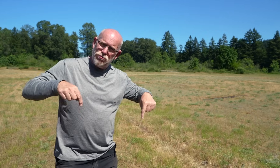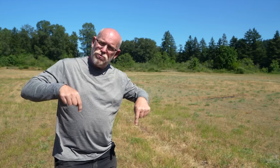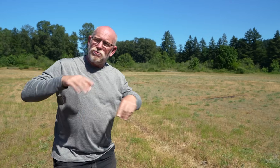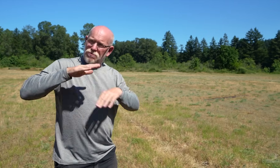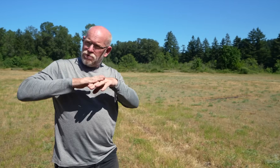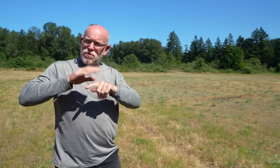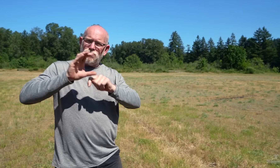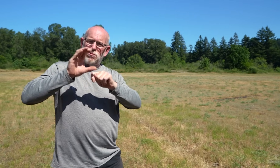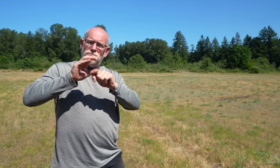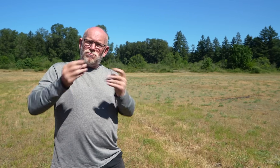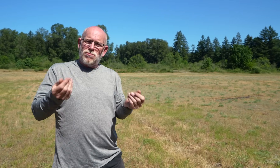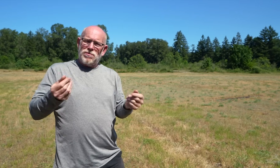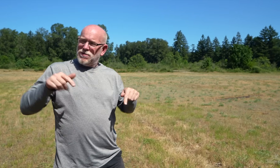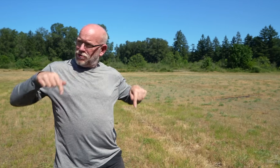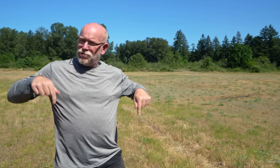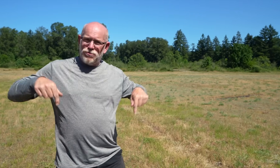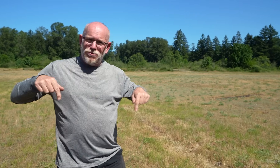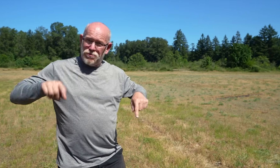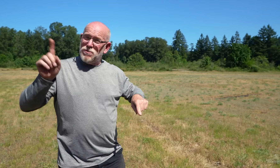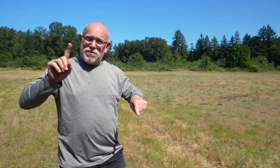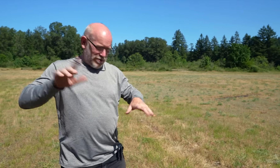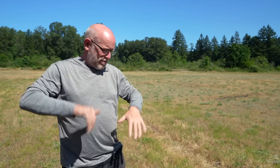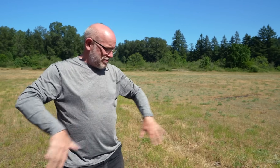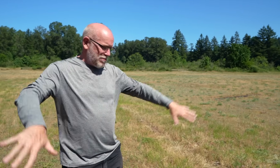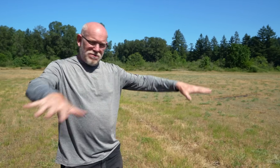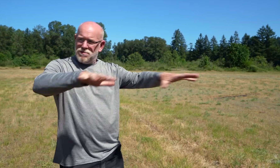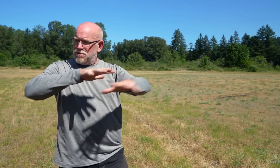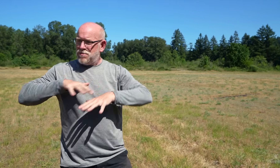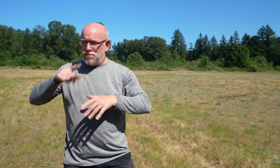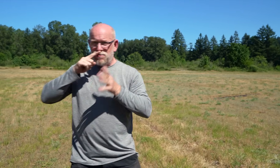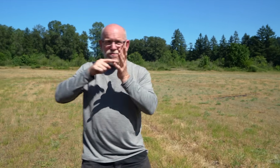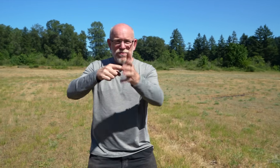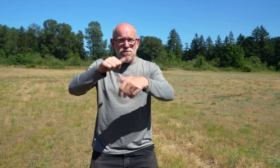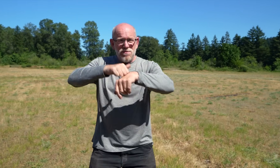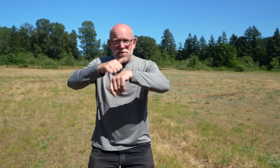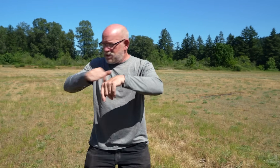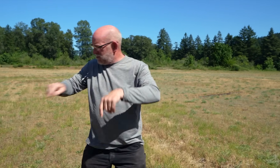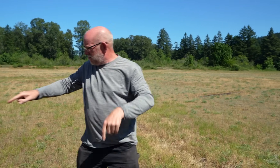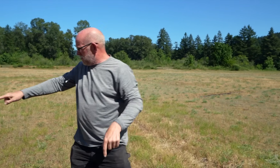It’s been hosted on Camp Taloali grounds ever since. See those cements over there?